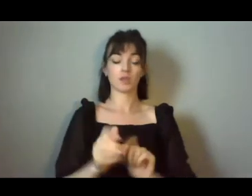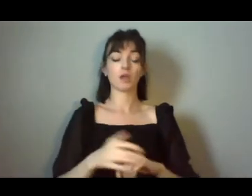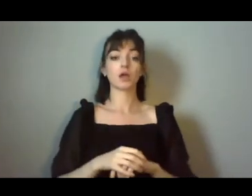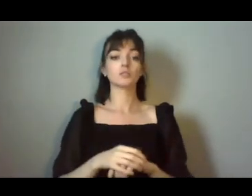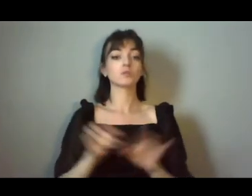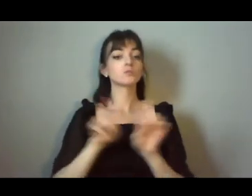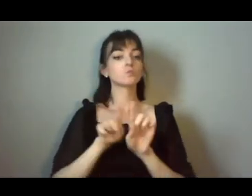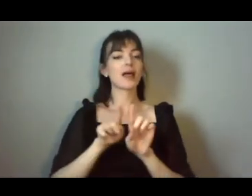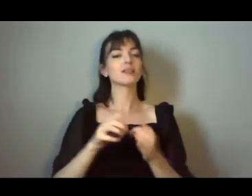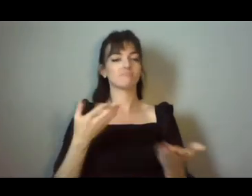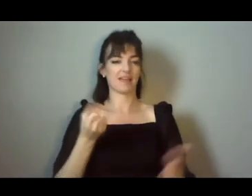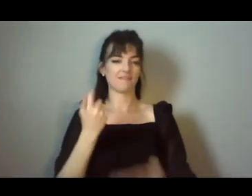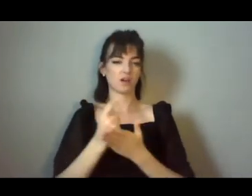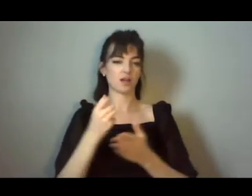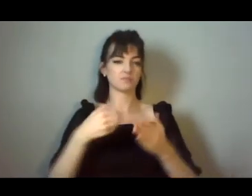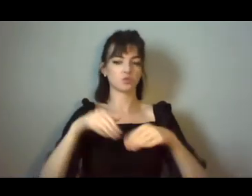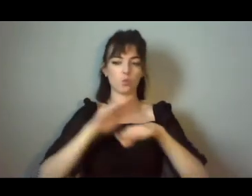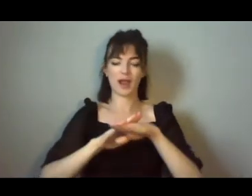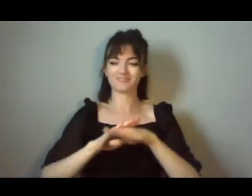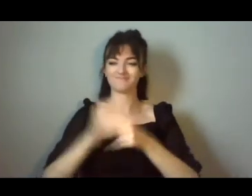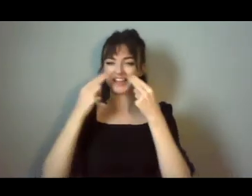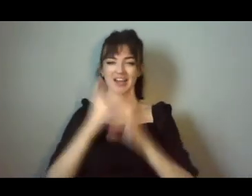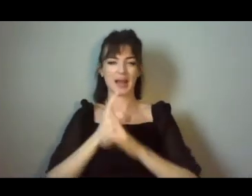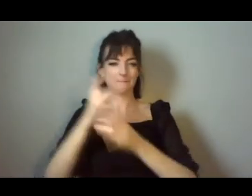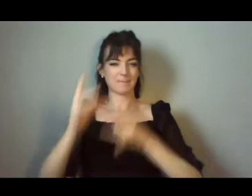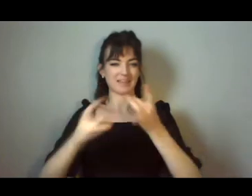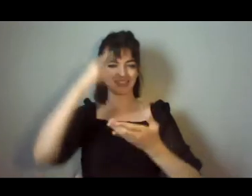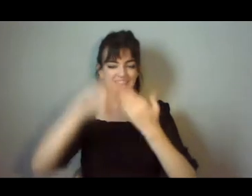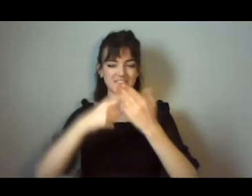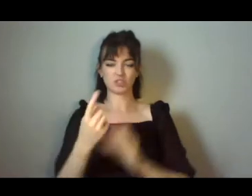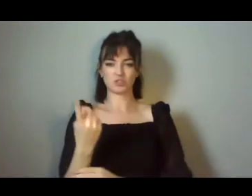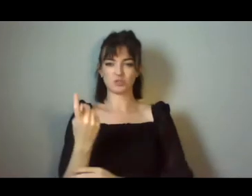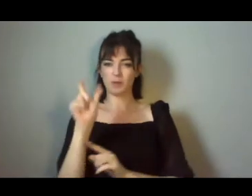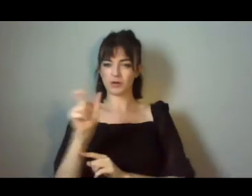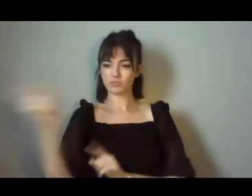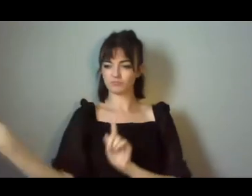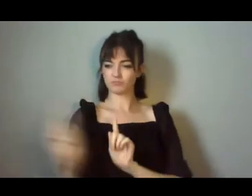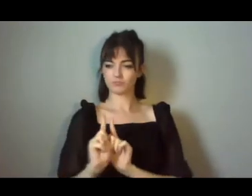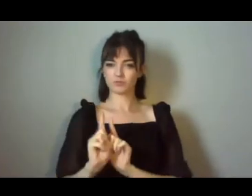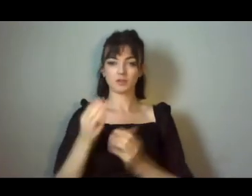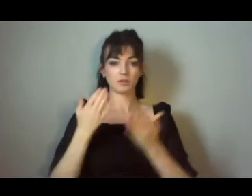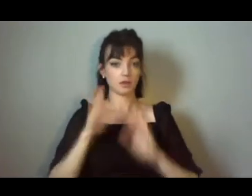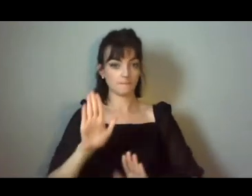makers and decision making representatives may also have to liaise with solicitors on behalf of